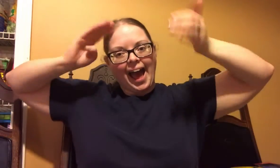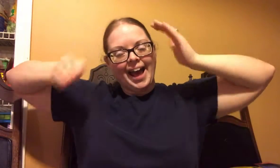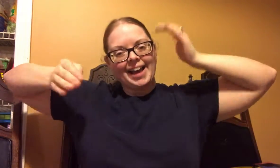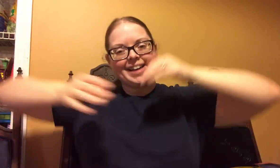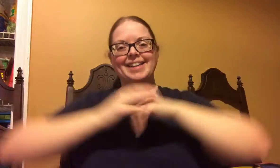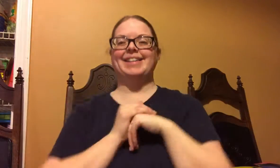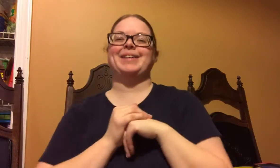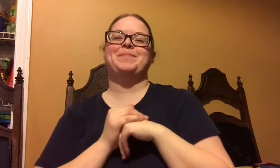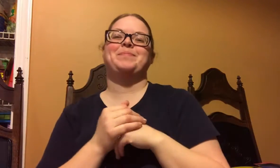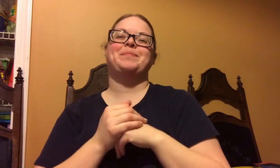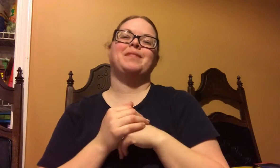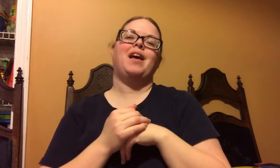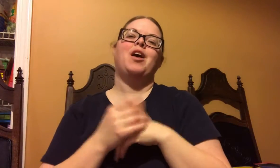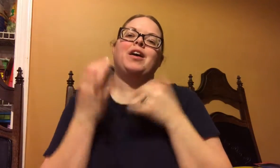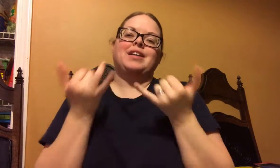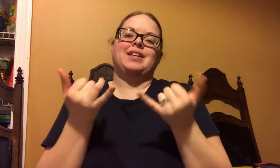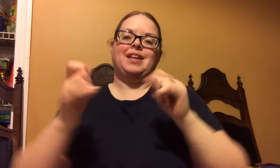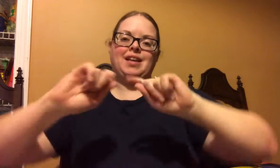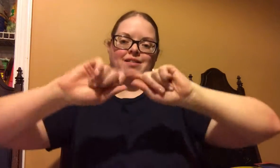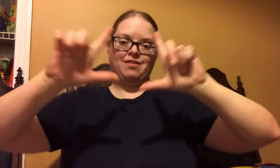Hi!!!